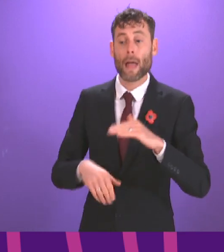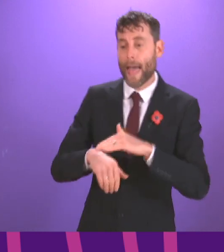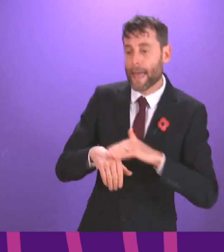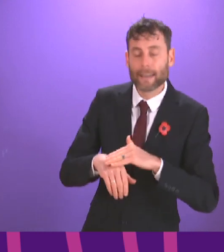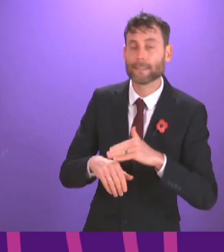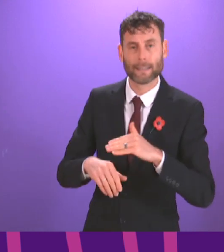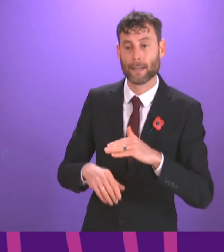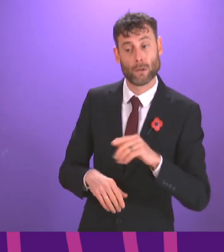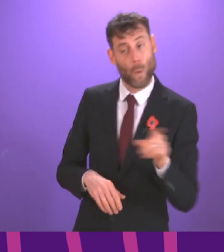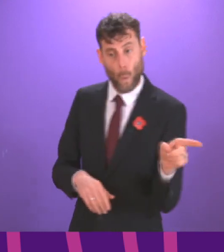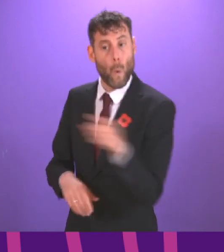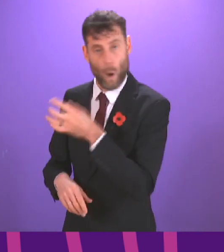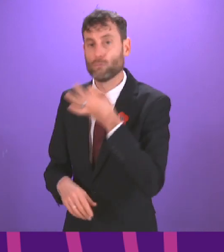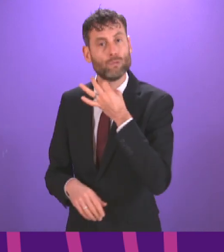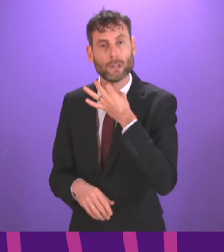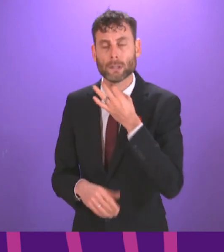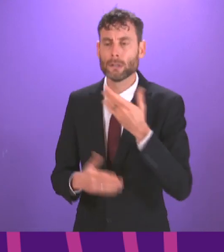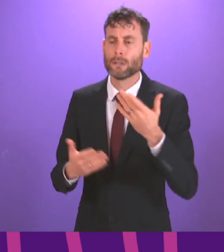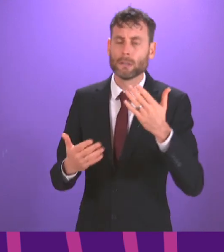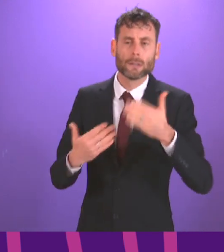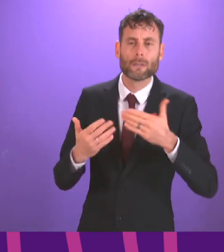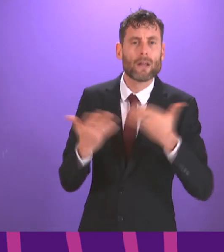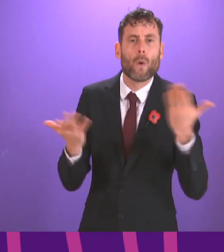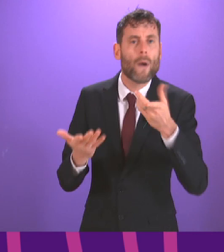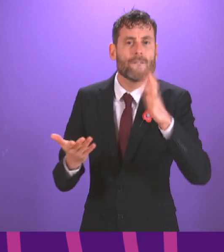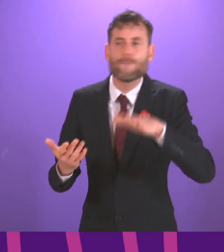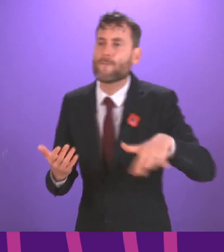from any background or any community can be affected. I know that all of us want Scotland